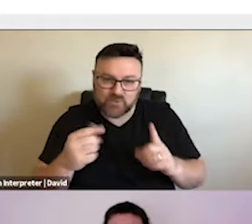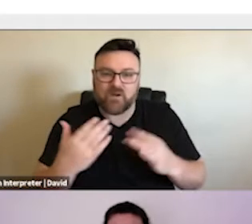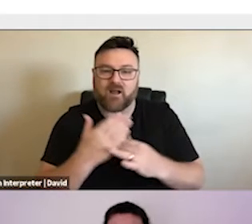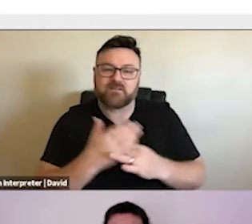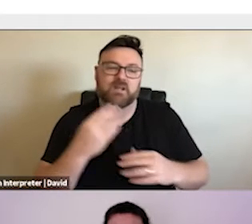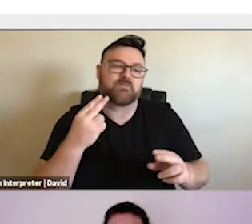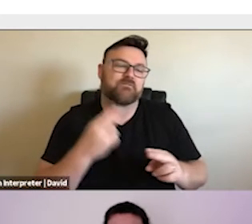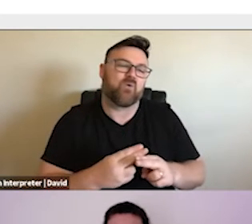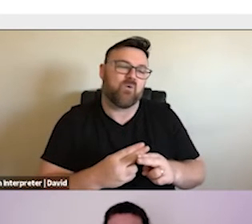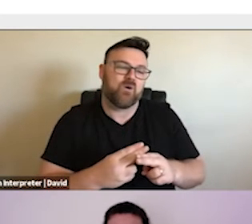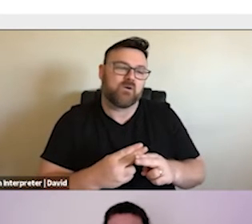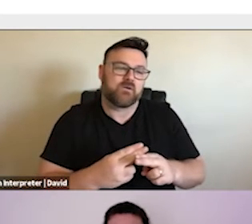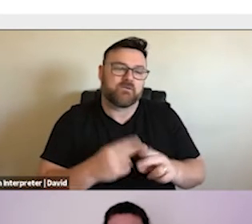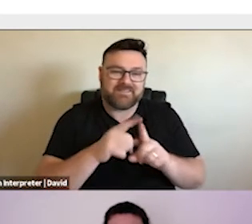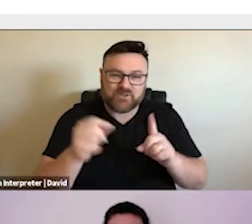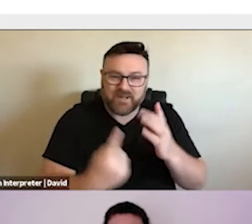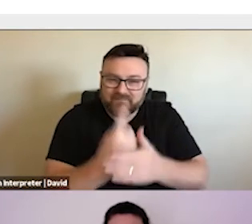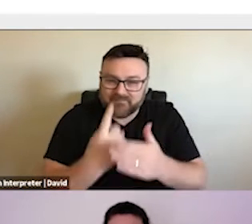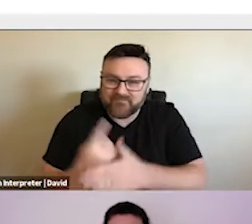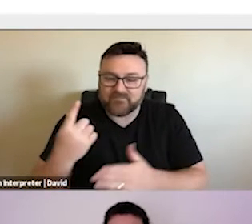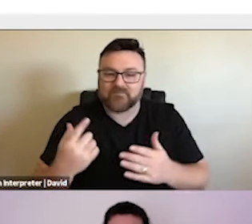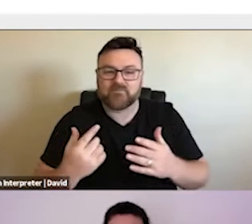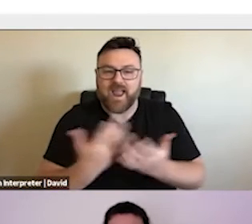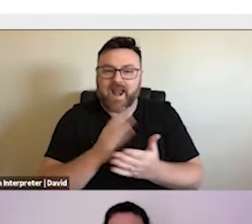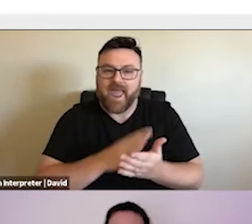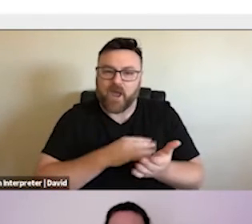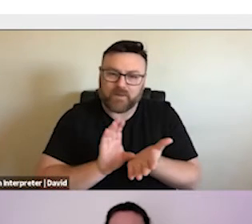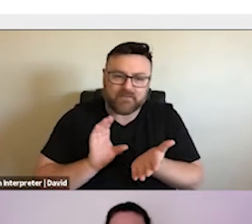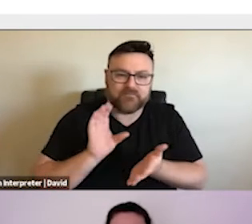and be thinking about our digital strategies and how we are investing in building our capabilities